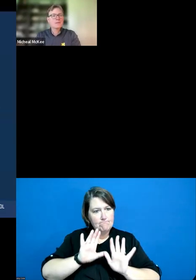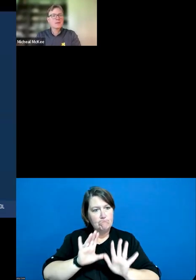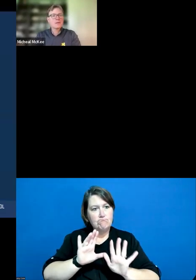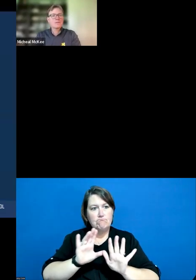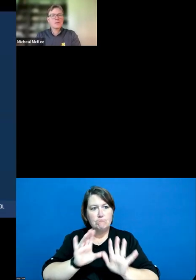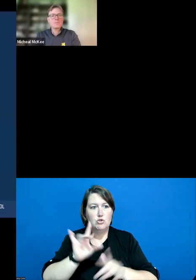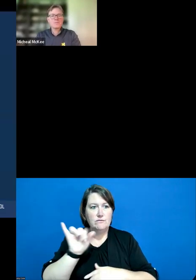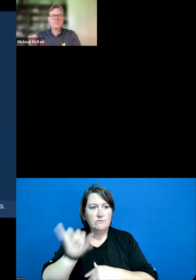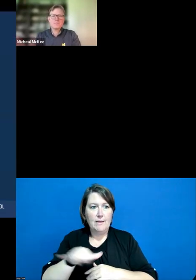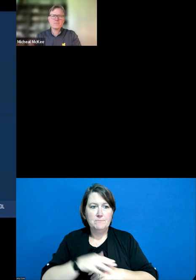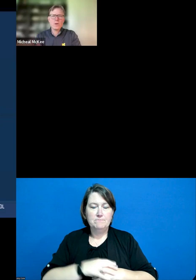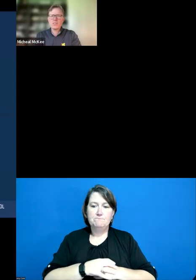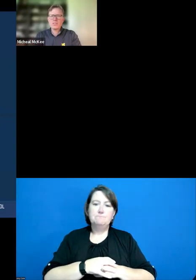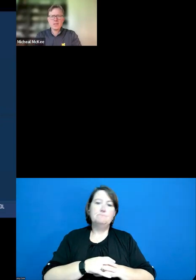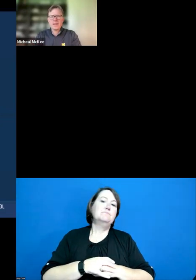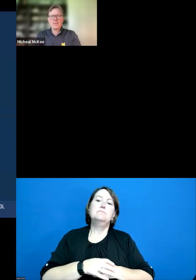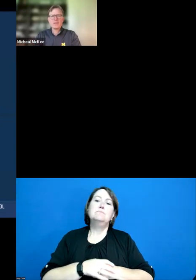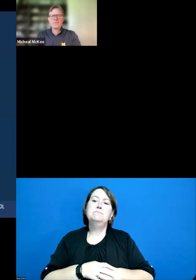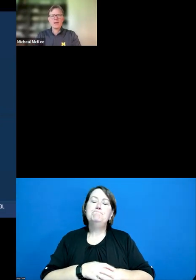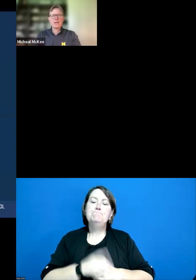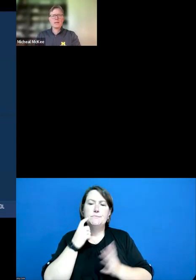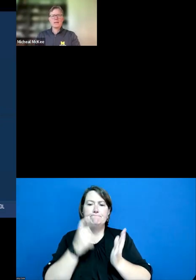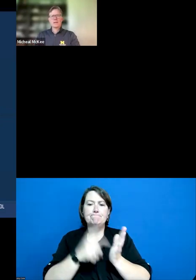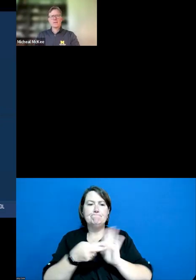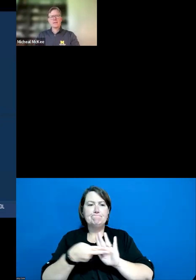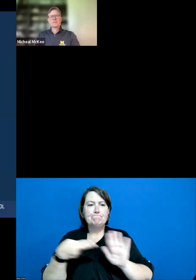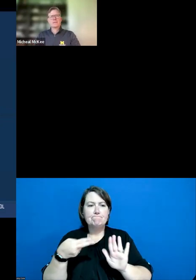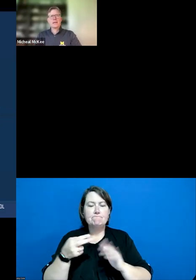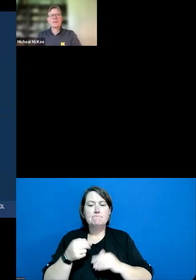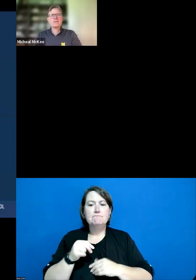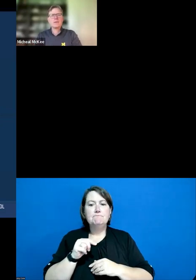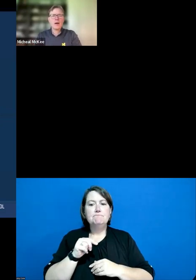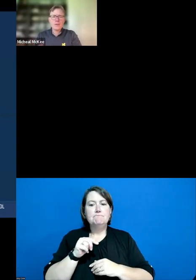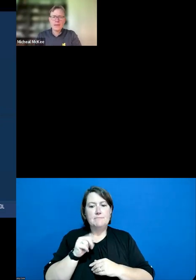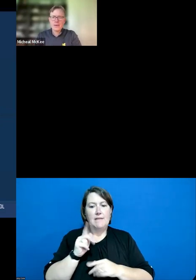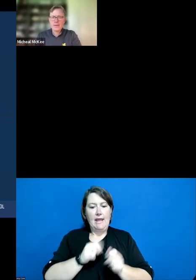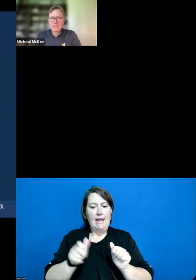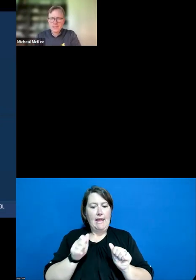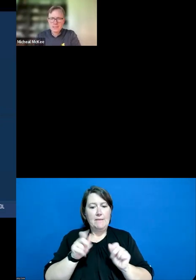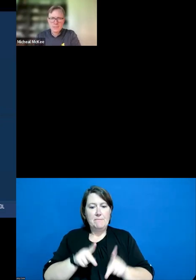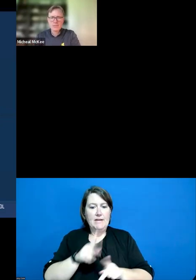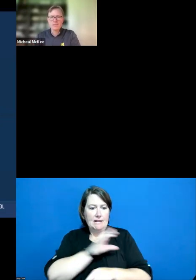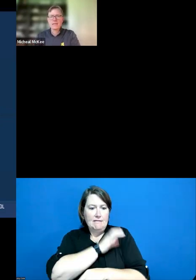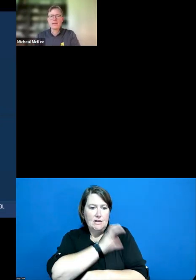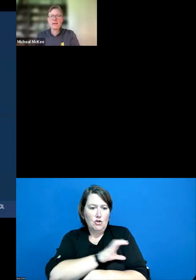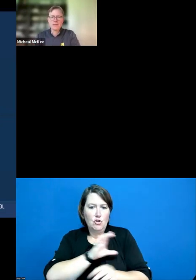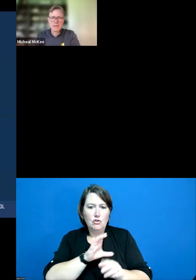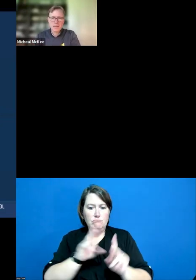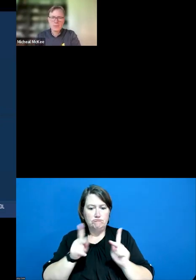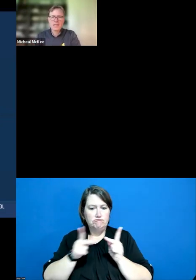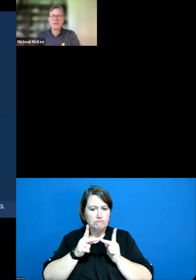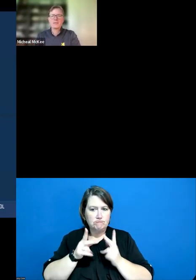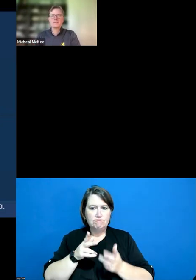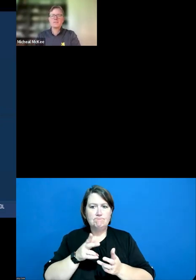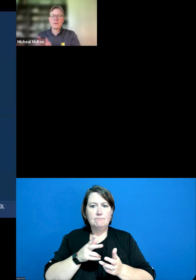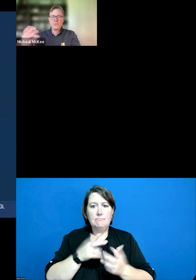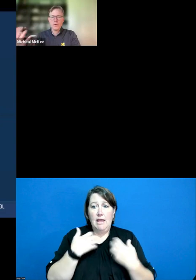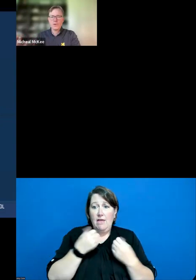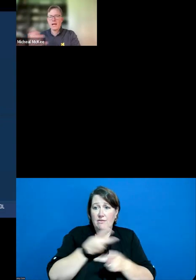So want to just highlight for anybody in a clinical setting, health care in accessibility and inequity that we've already